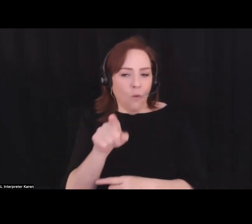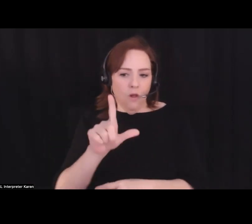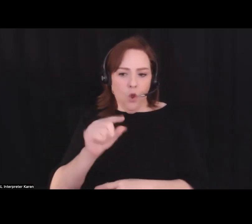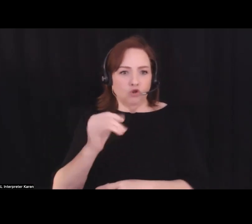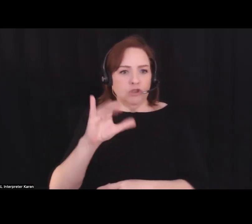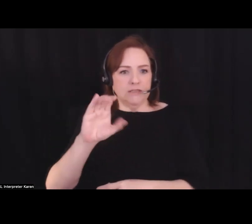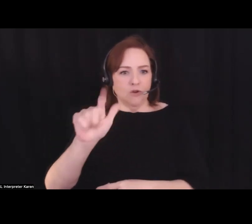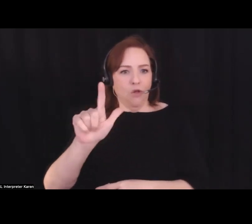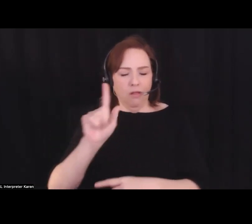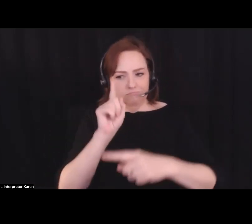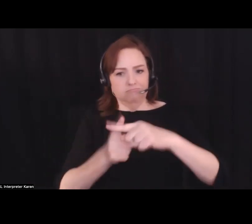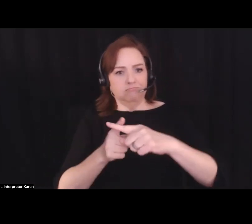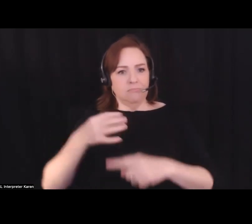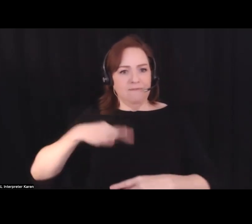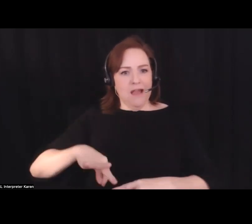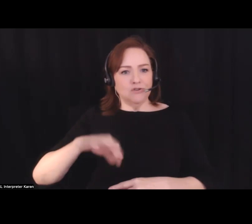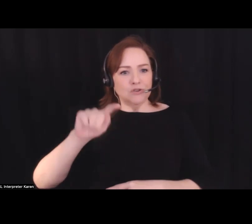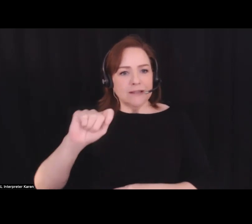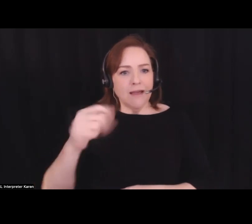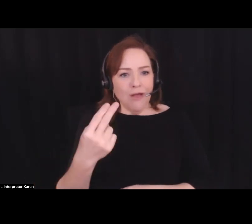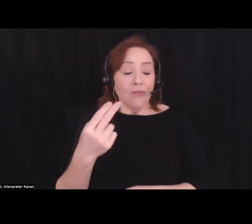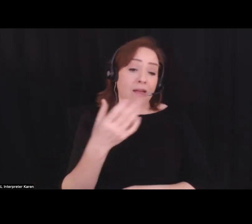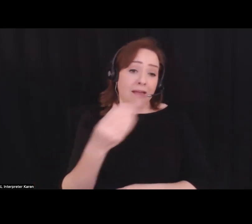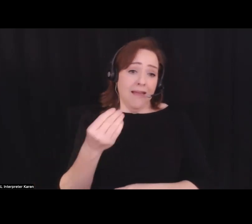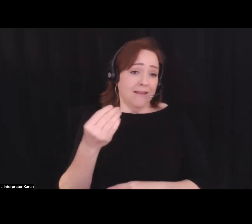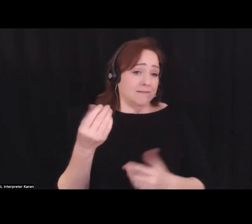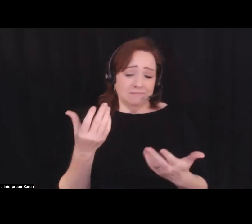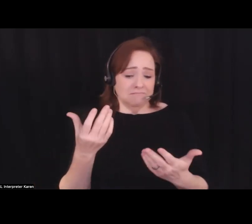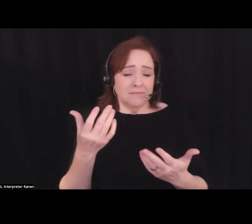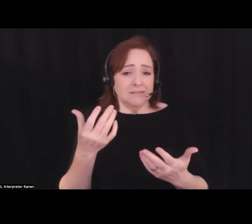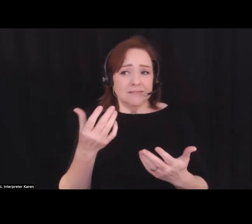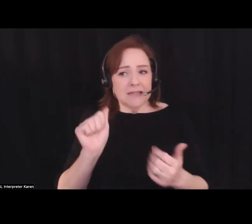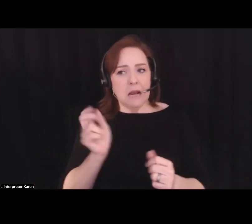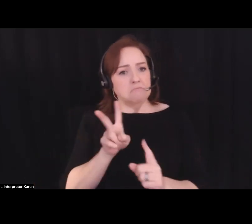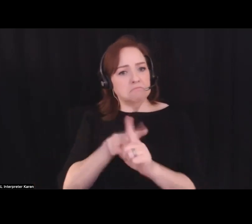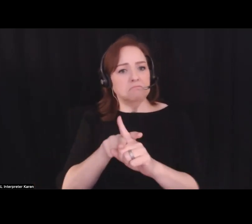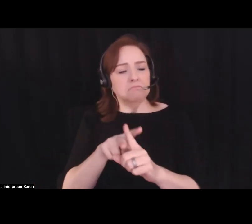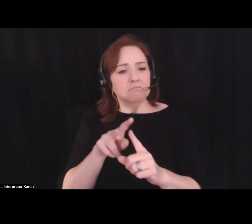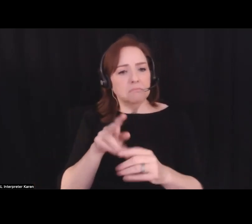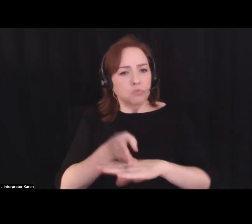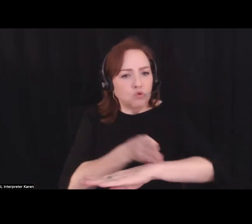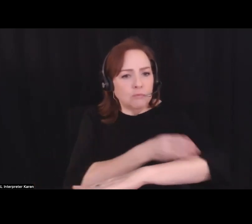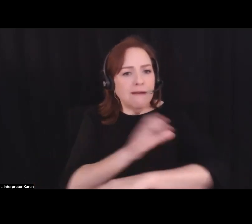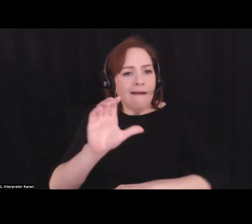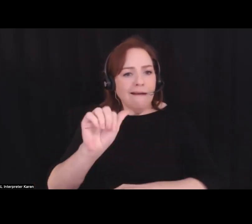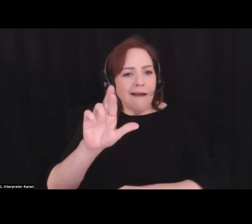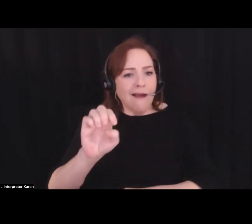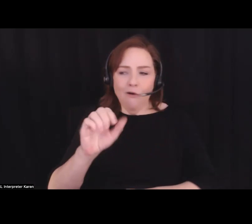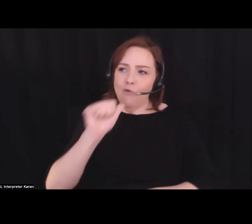telehealth as well as a application to improving care and not requiring patients to come into the